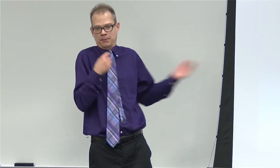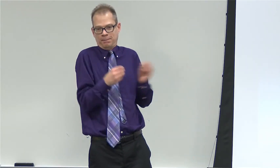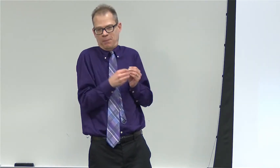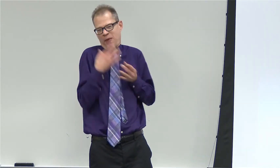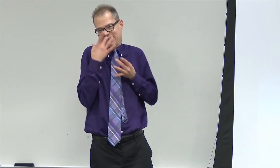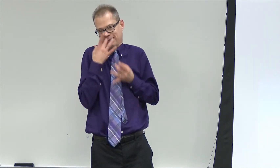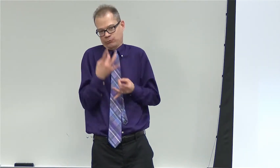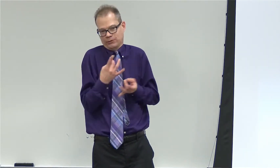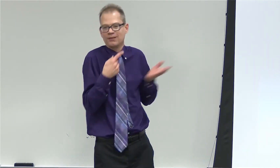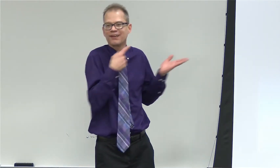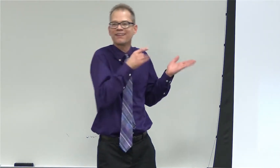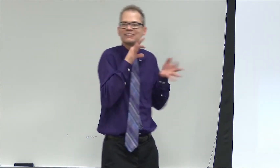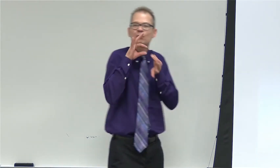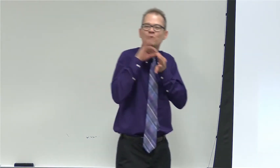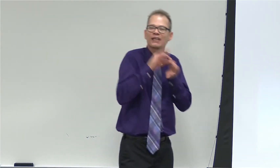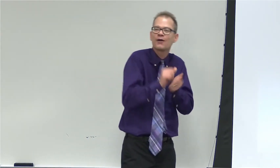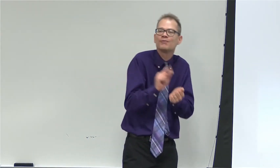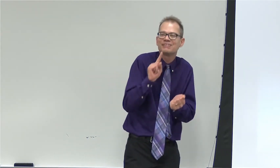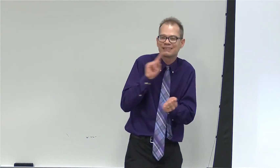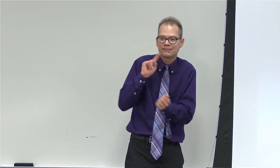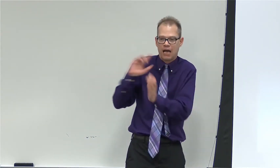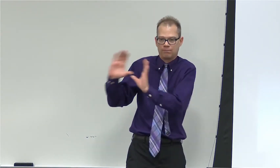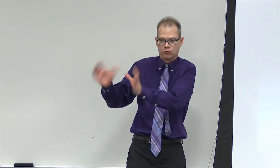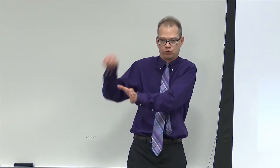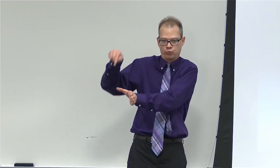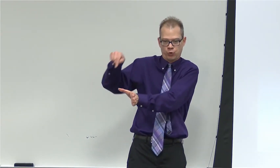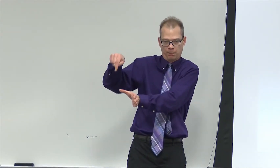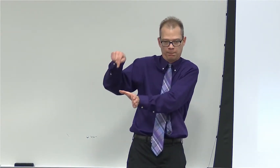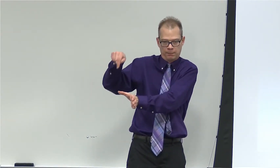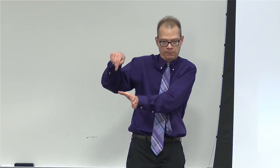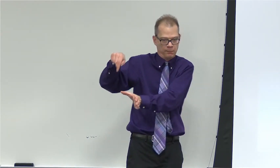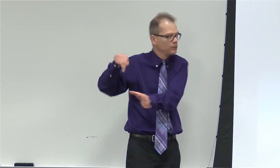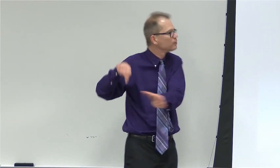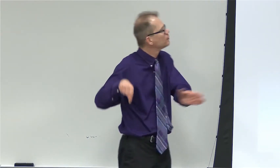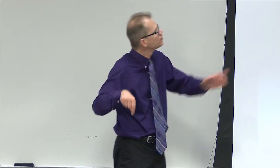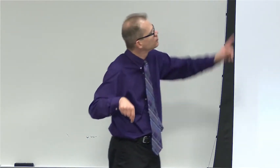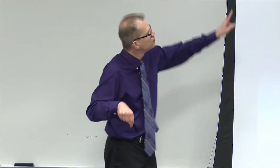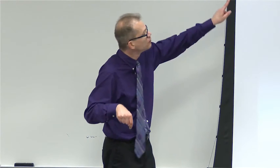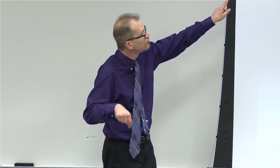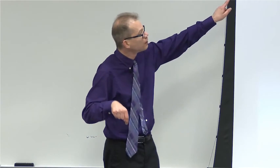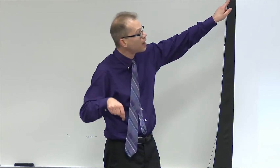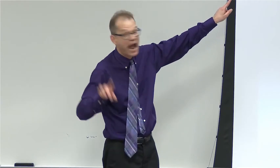I think this is more interesting related with a deaf group of adolescents.